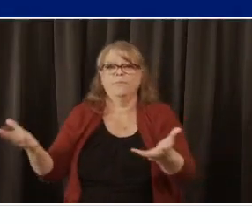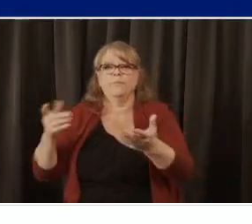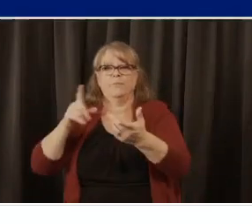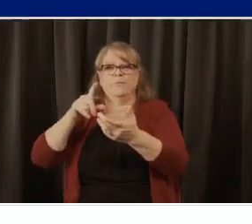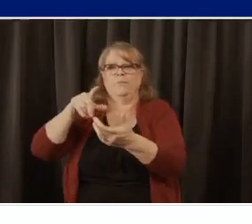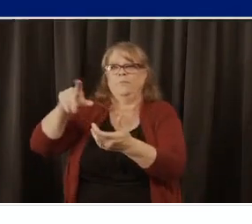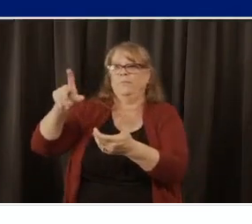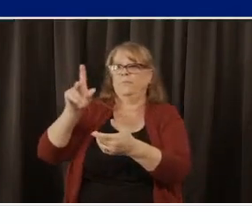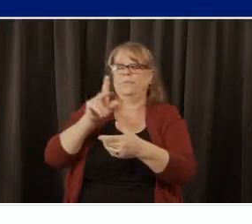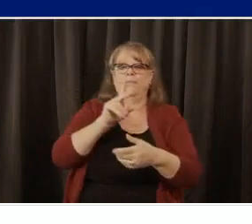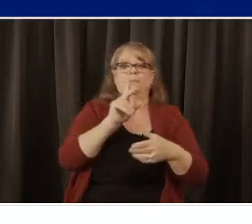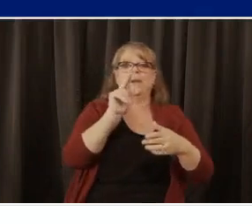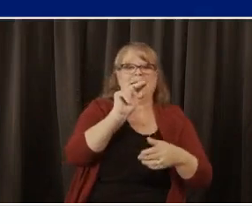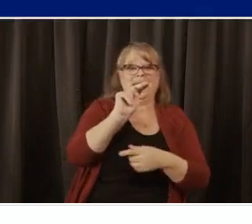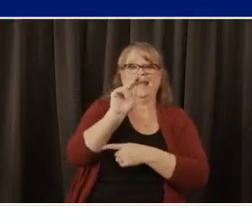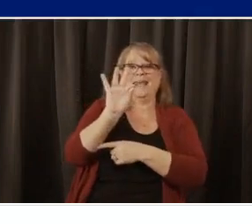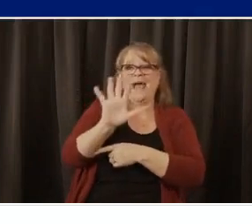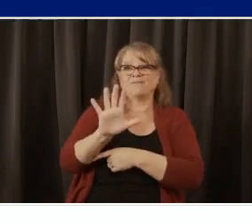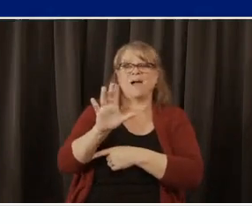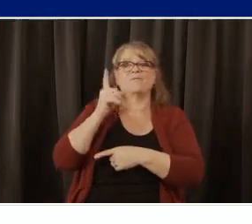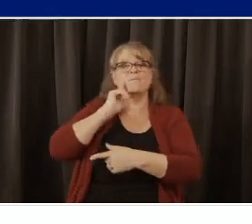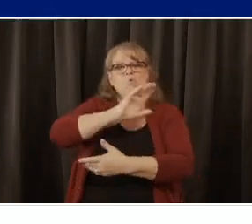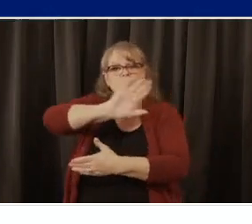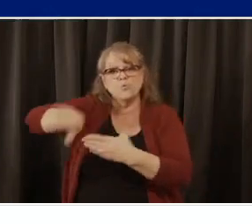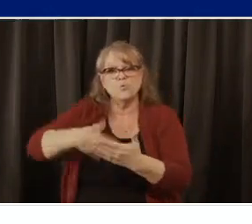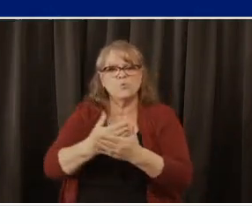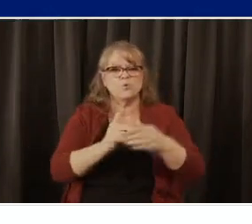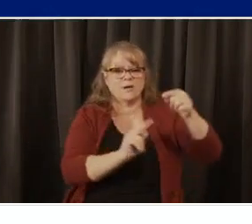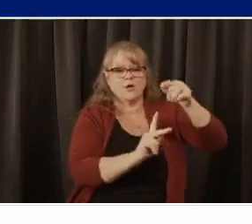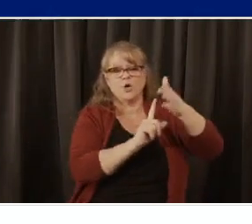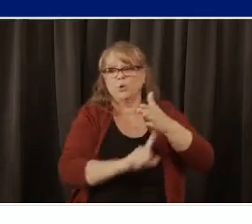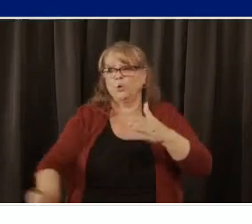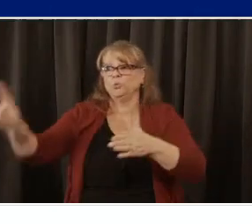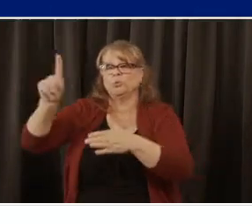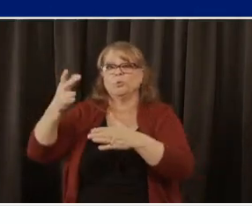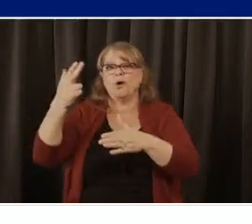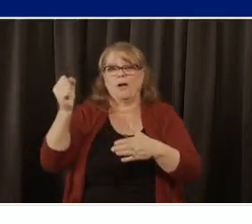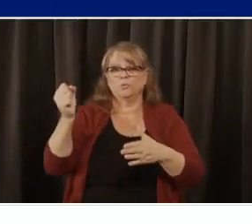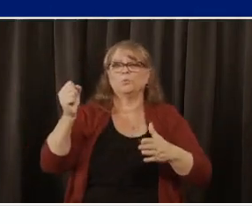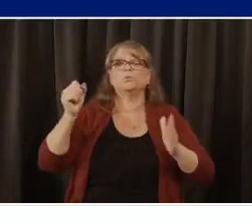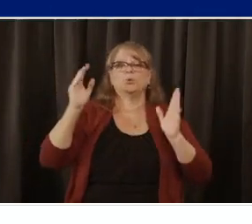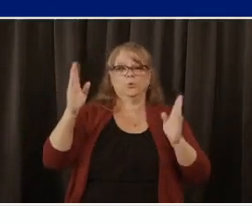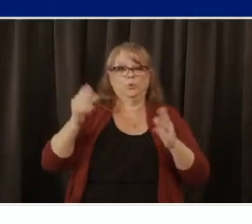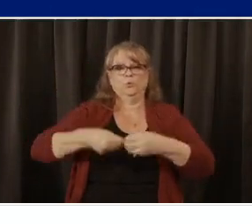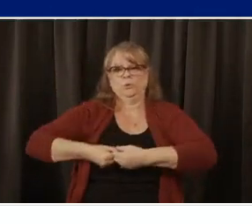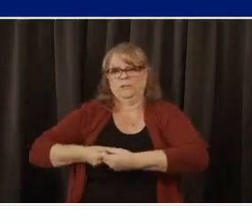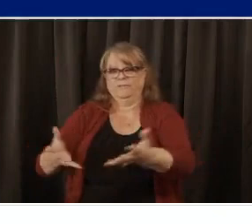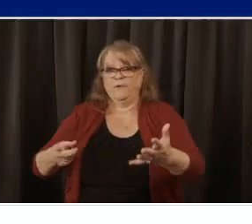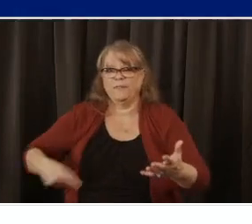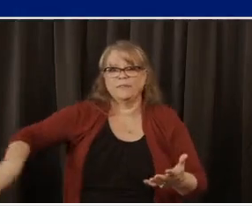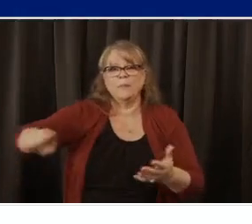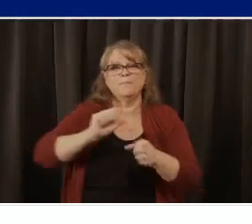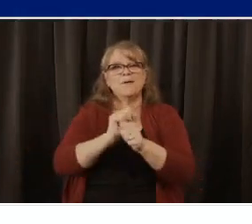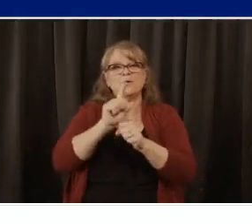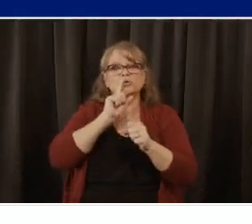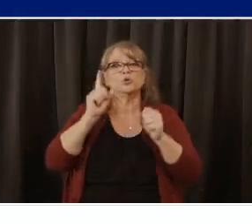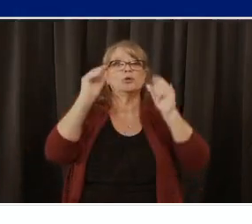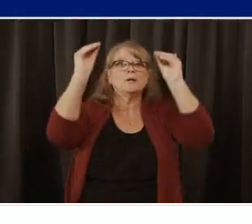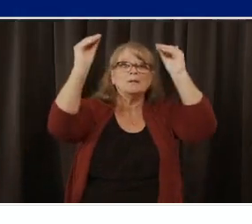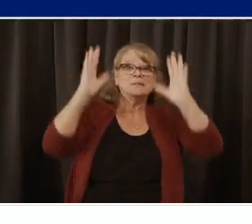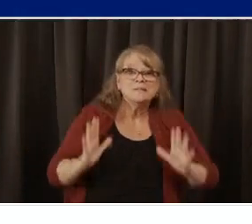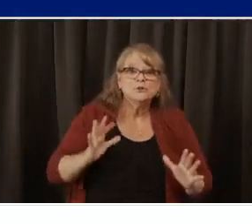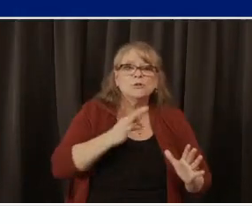educators had all that they needed to provide in person learning, we have distributed, almost 1.5